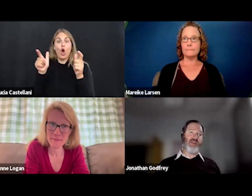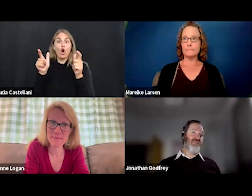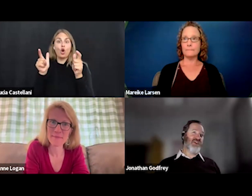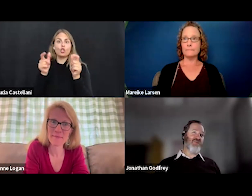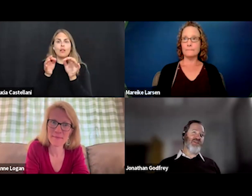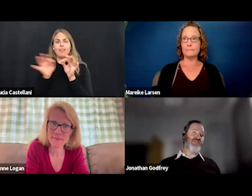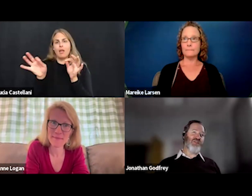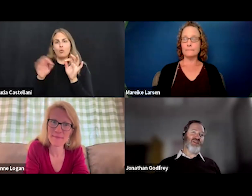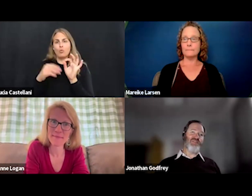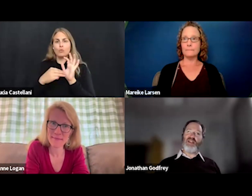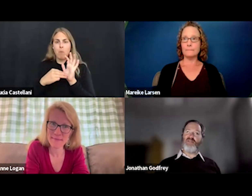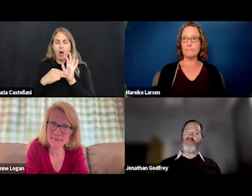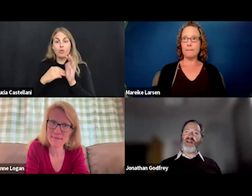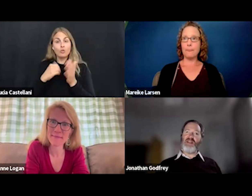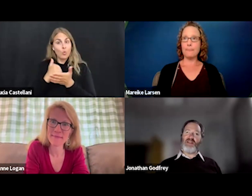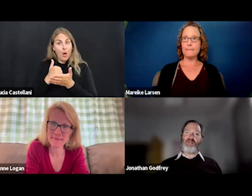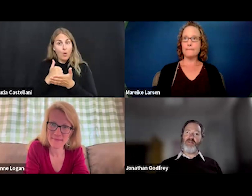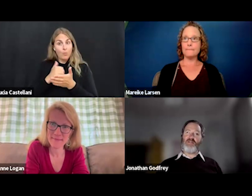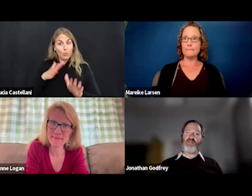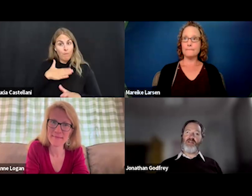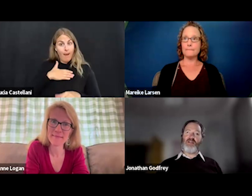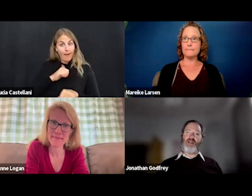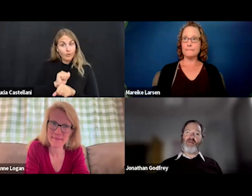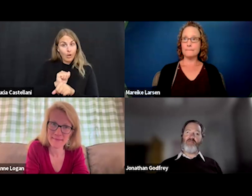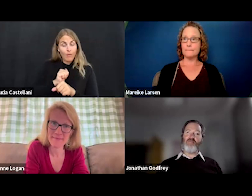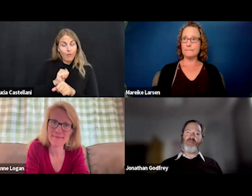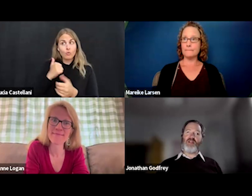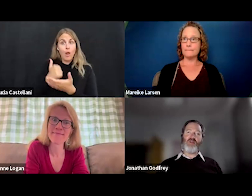To help me do things that are fun.